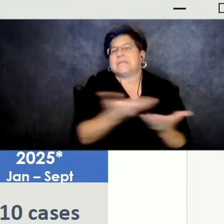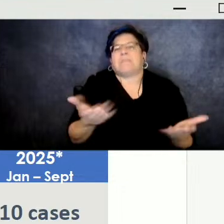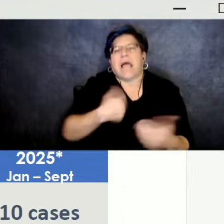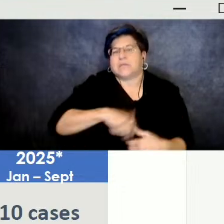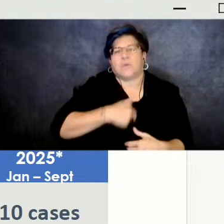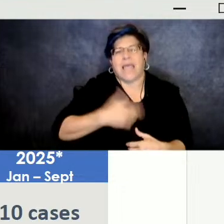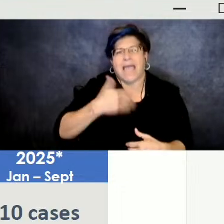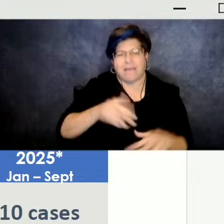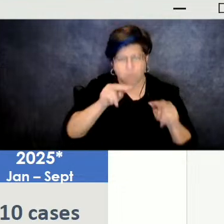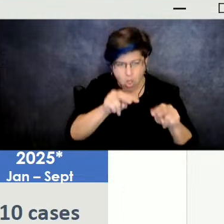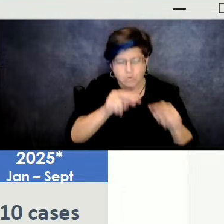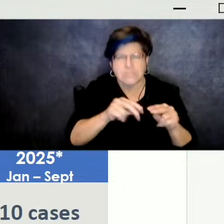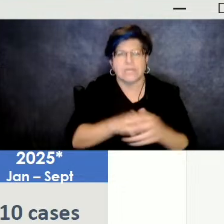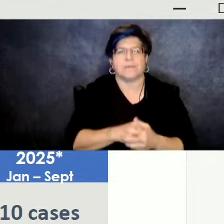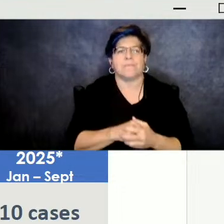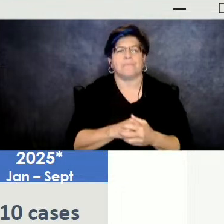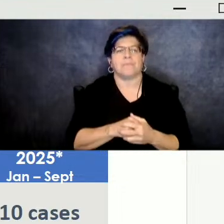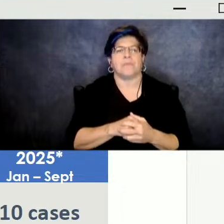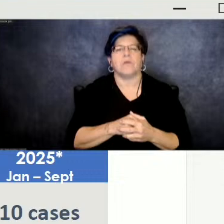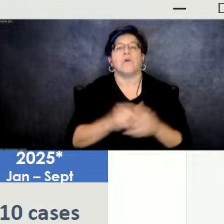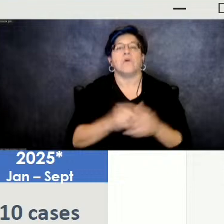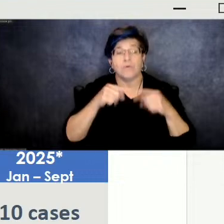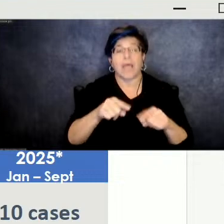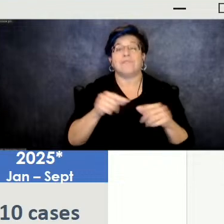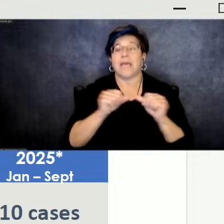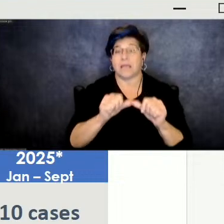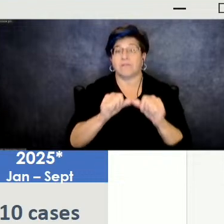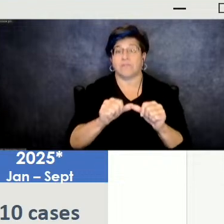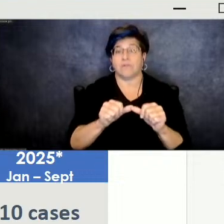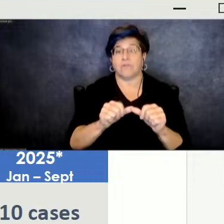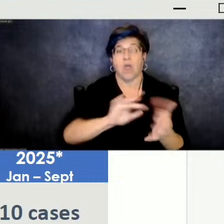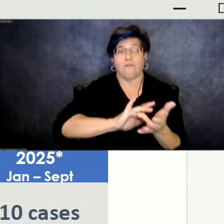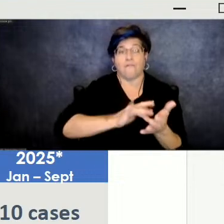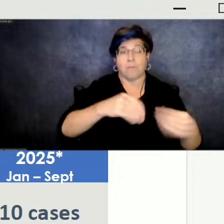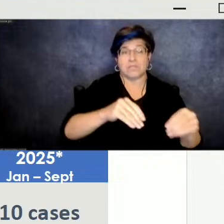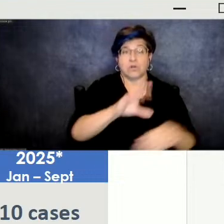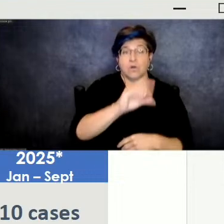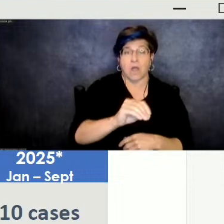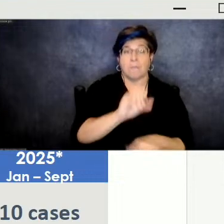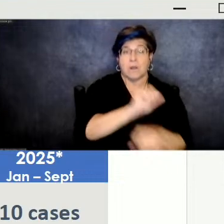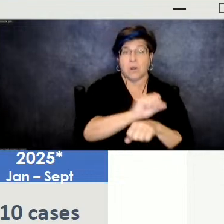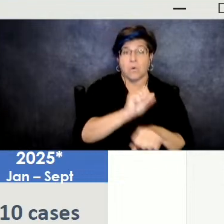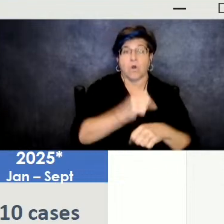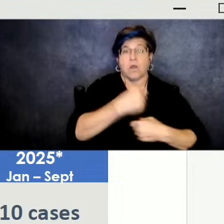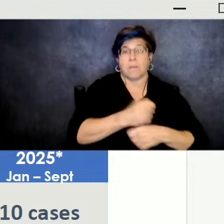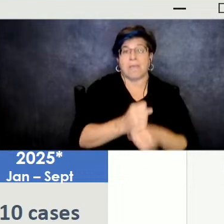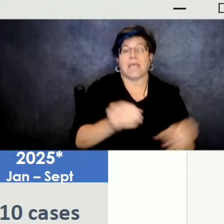MANAGE THE INVENTORY THAT WE